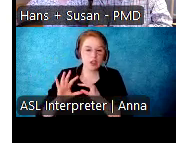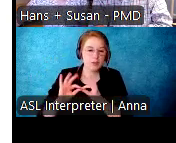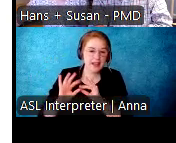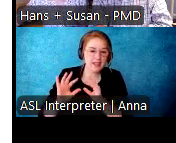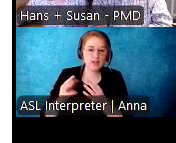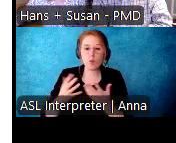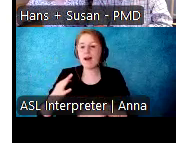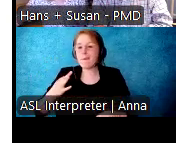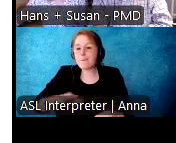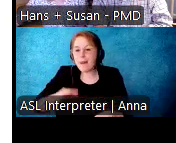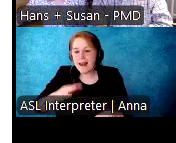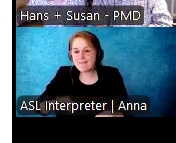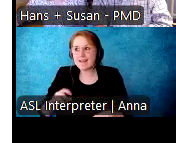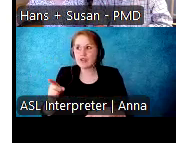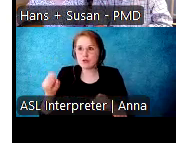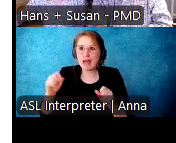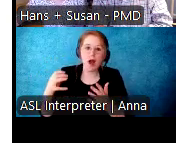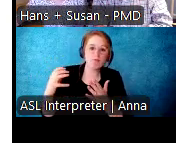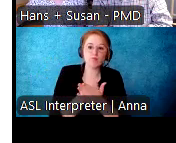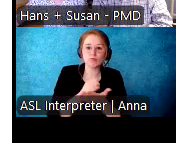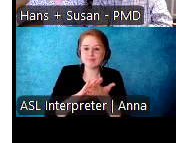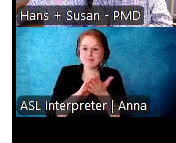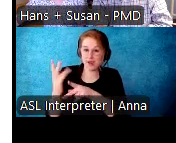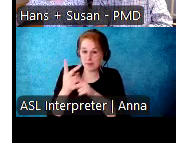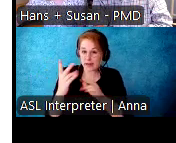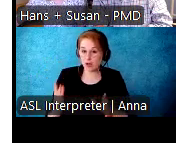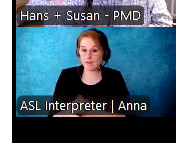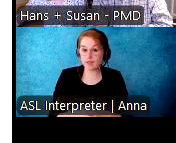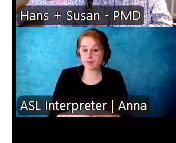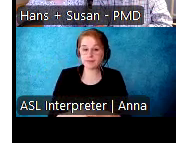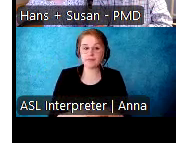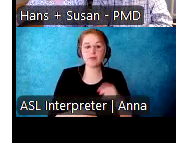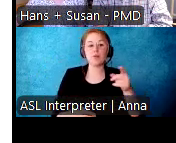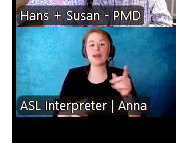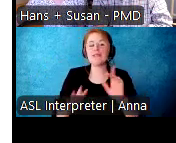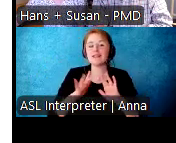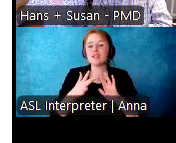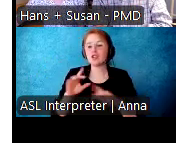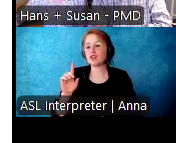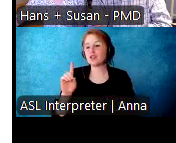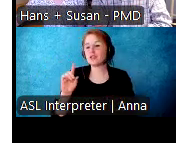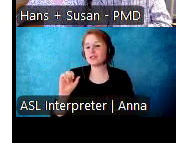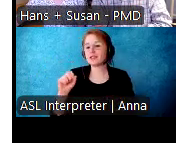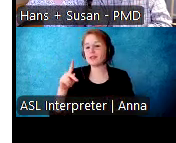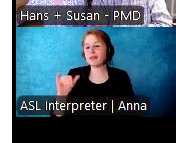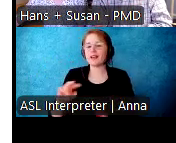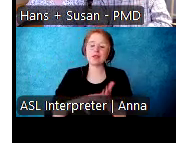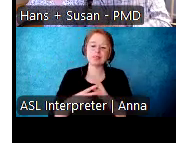of being a caregiver. We use digital display. These would be the ads that reach you